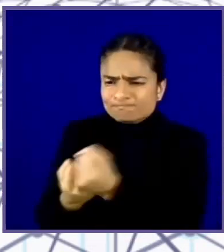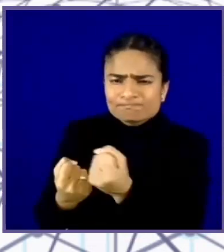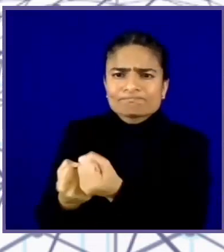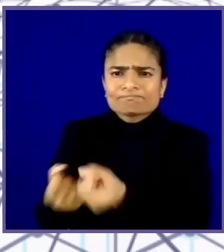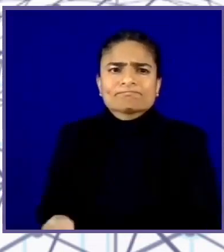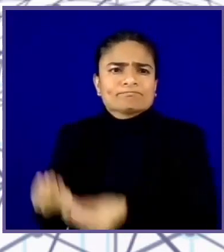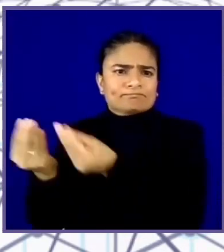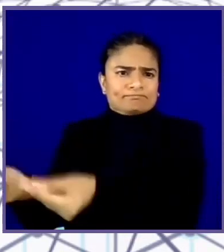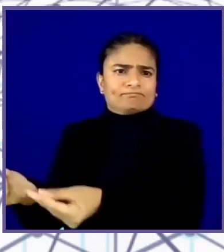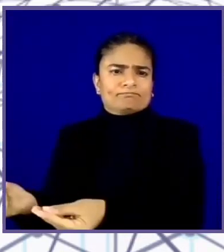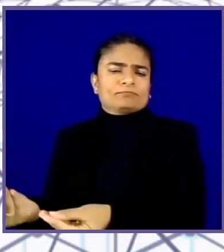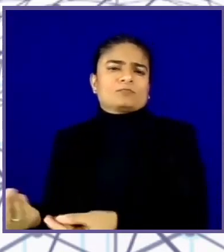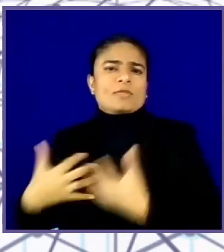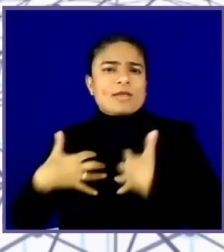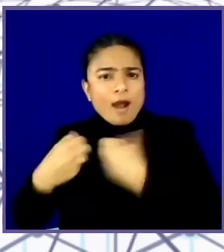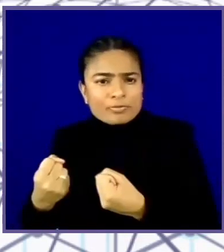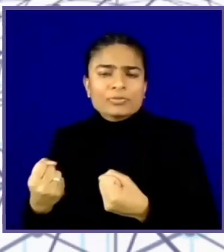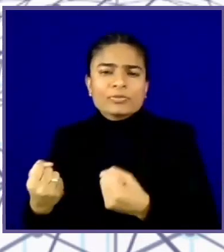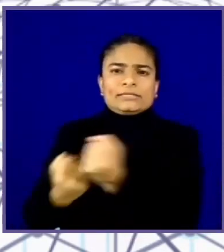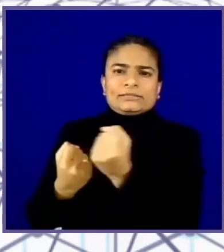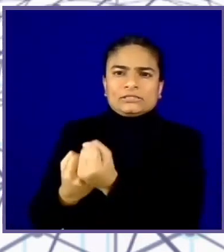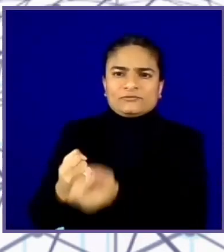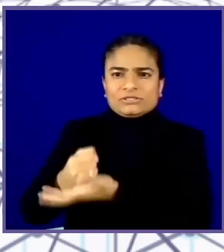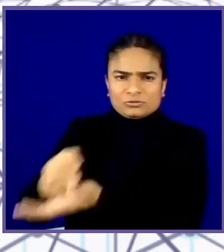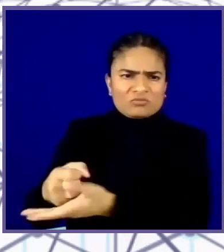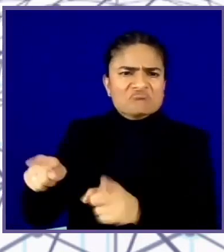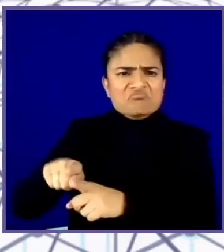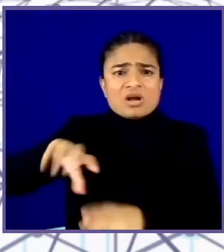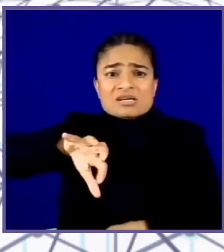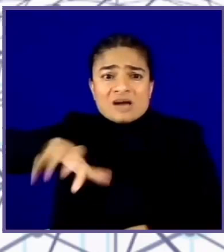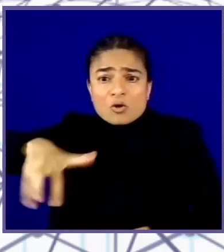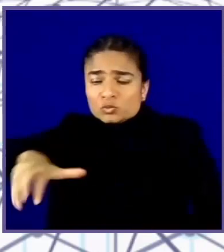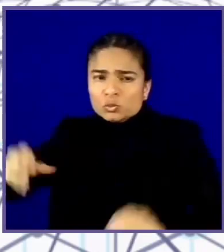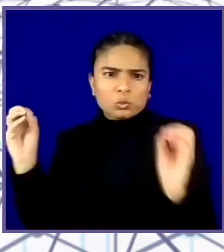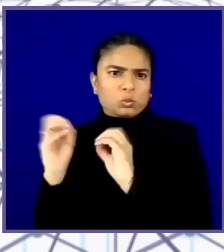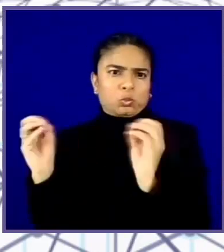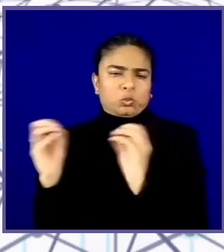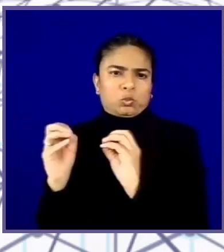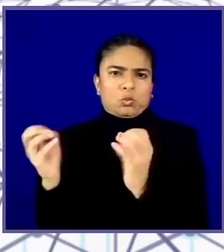We have limited industries that are working in this field and very few research are being